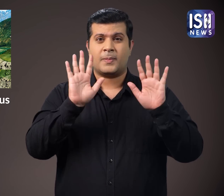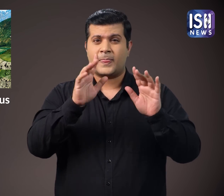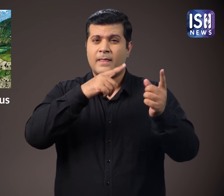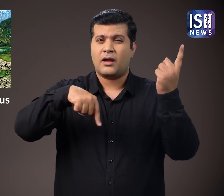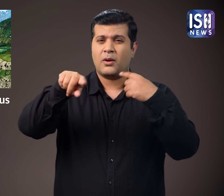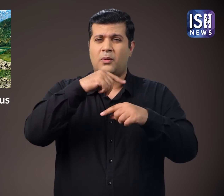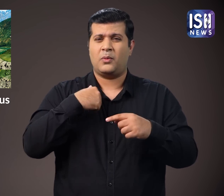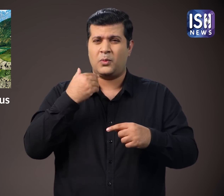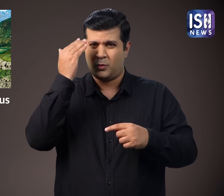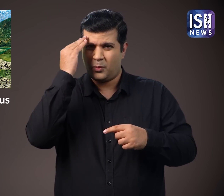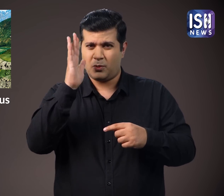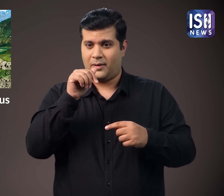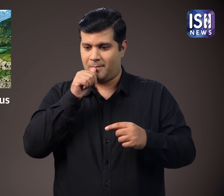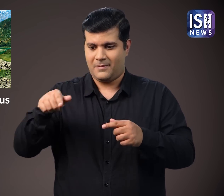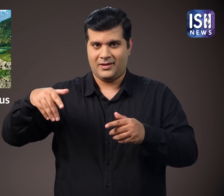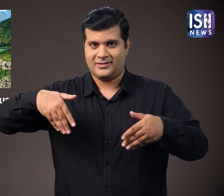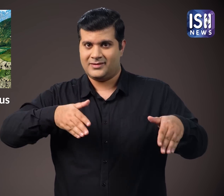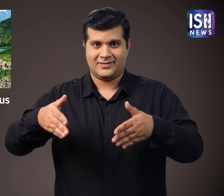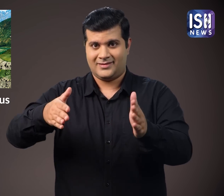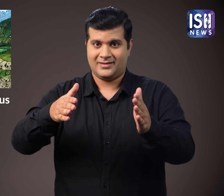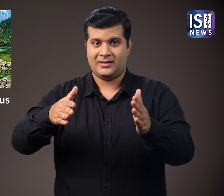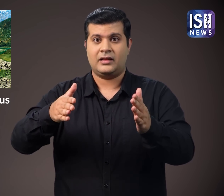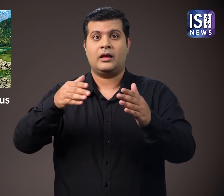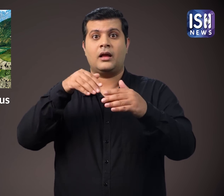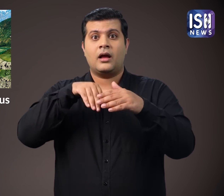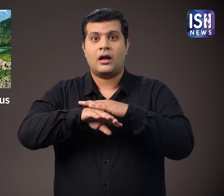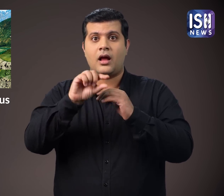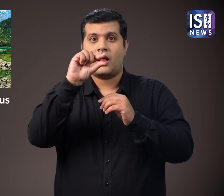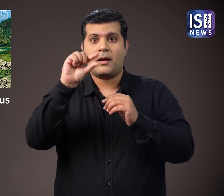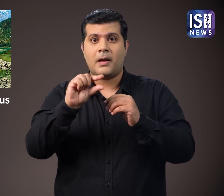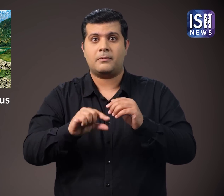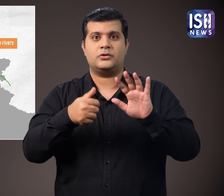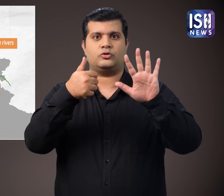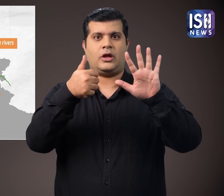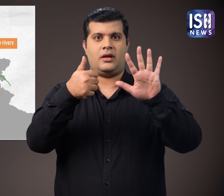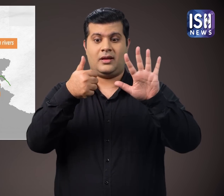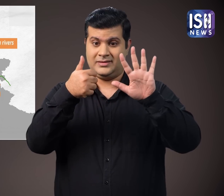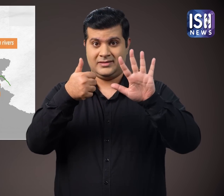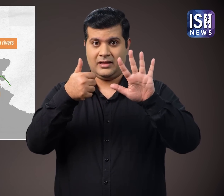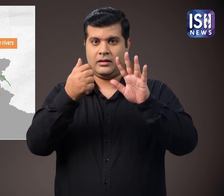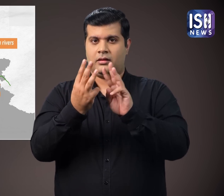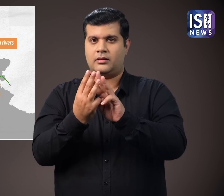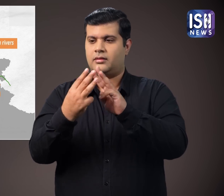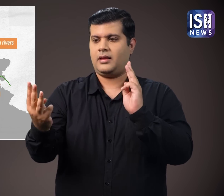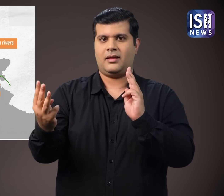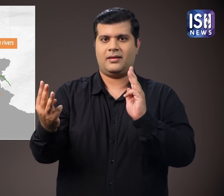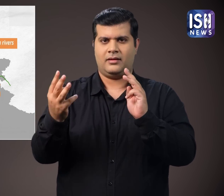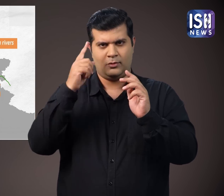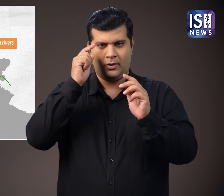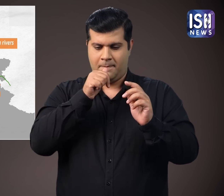Do you know that there are 6 rivers that is shared between India and Pakistan? The rivers are split into two groups: three in each.